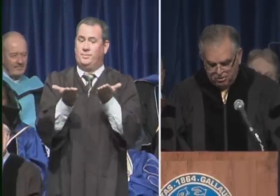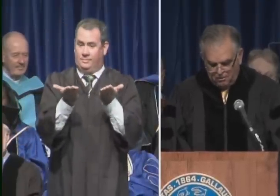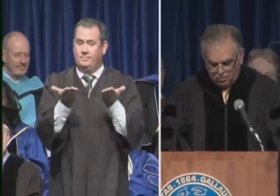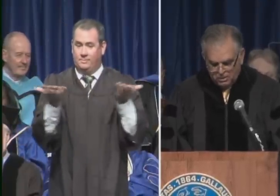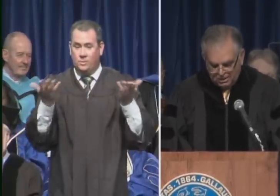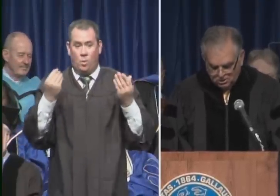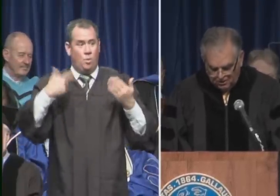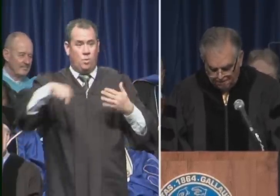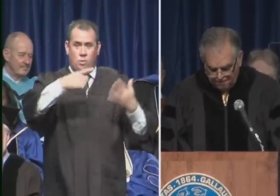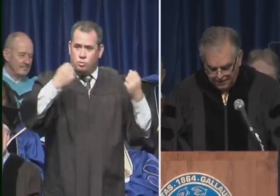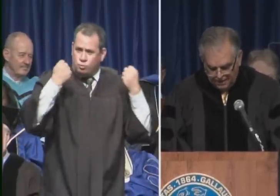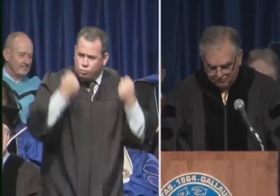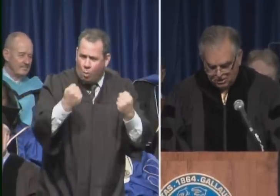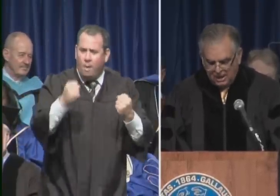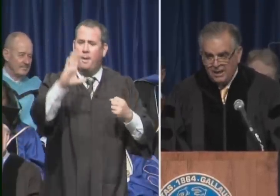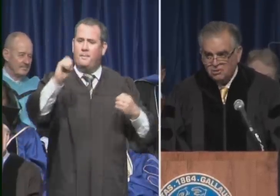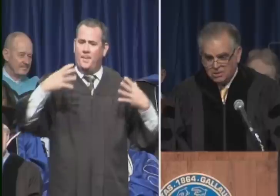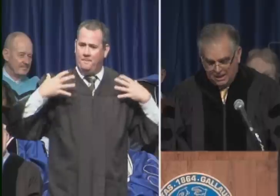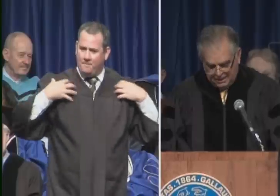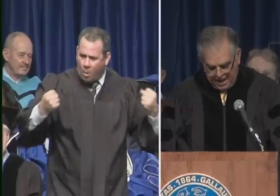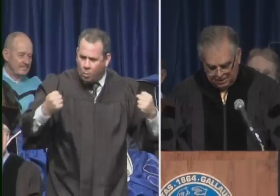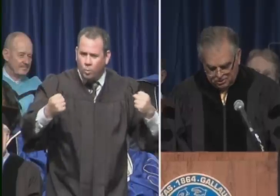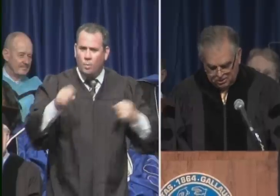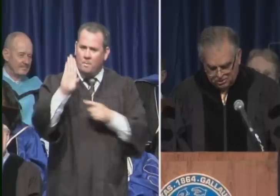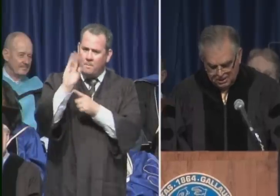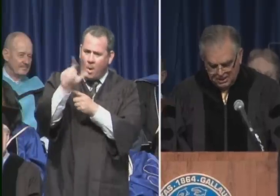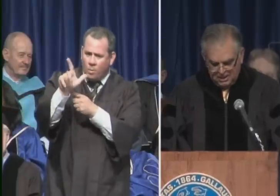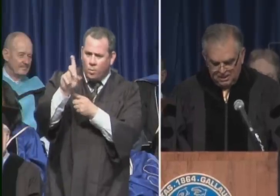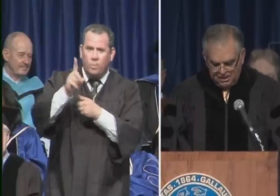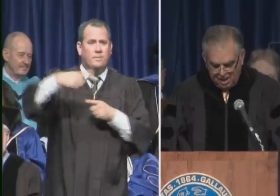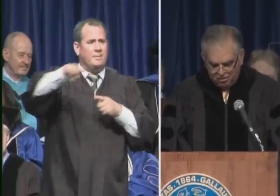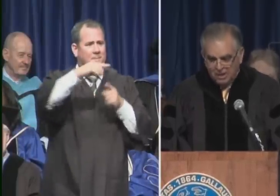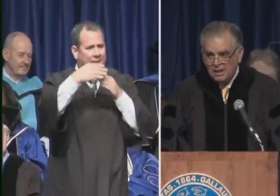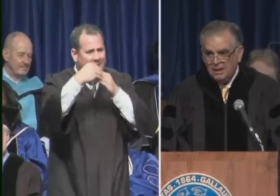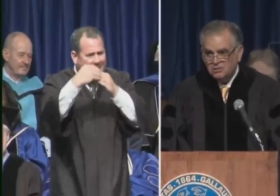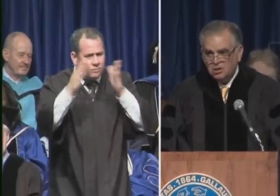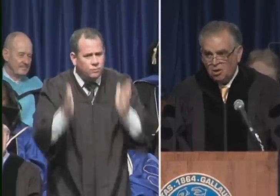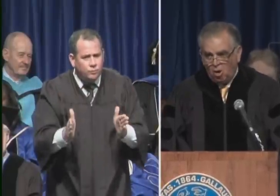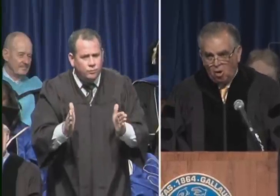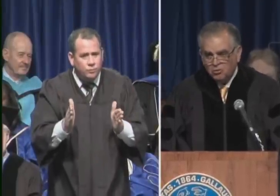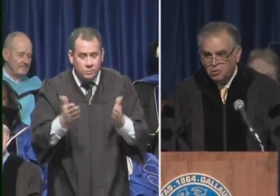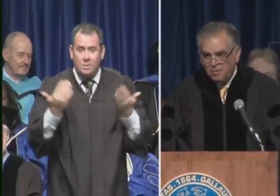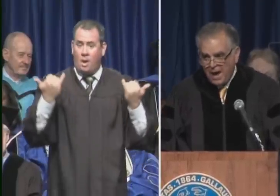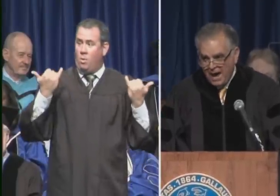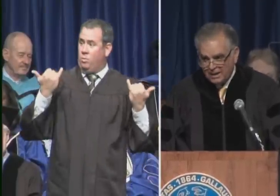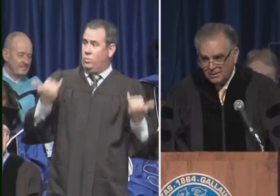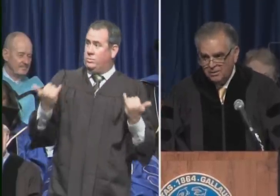And with the potential of today's technologies, nothing is holding you back.